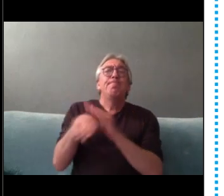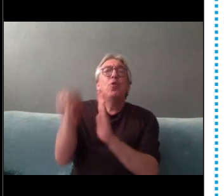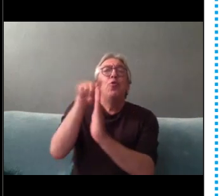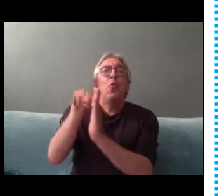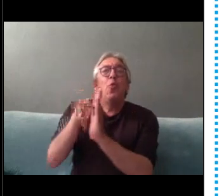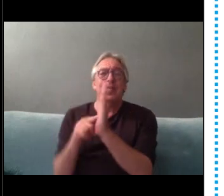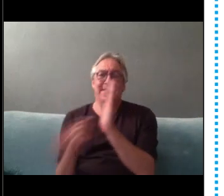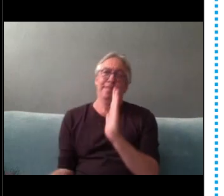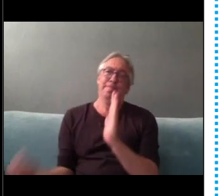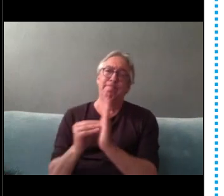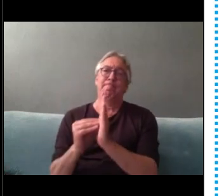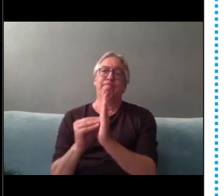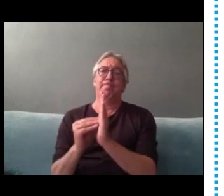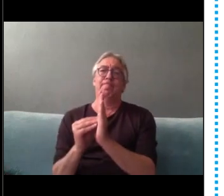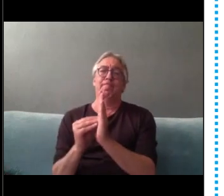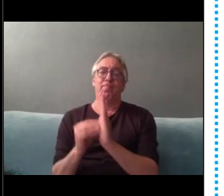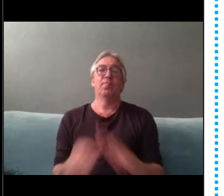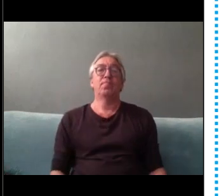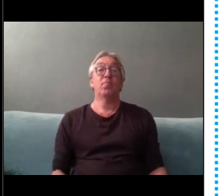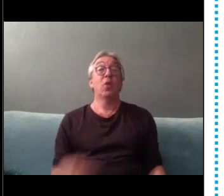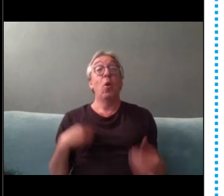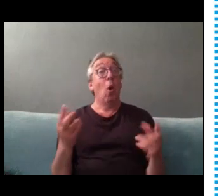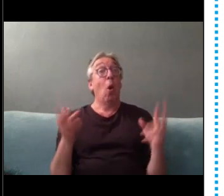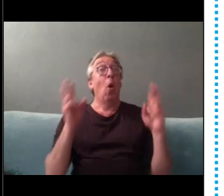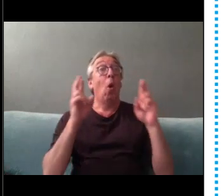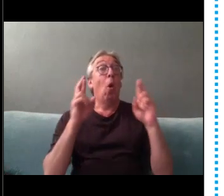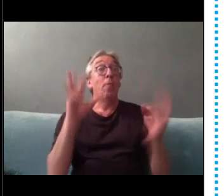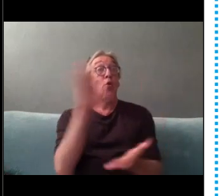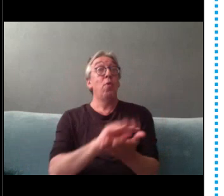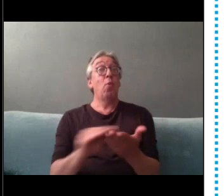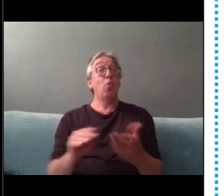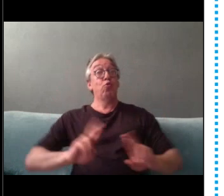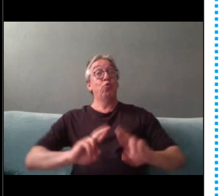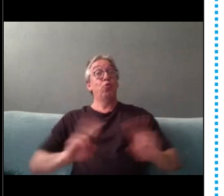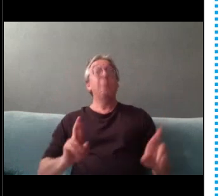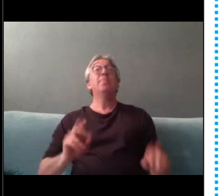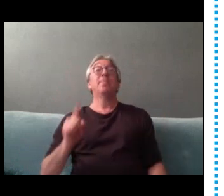We hope the report will be published next year so we can use this report